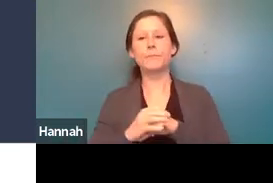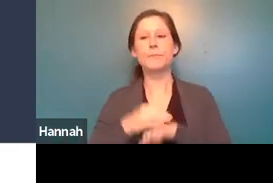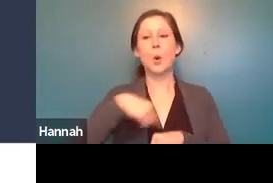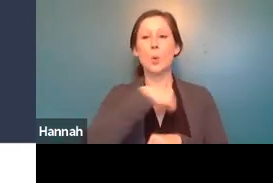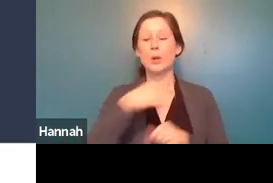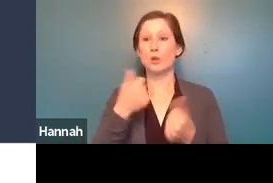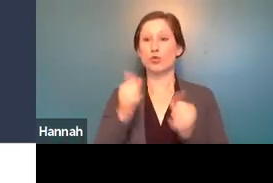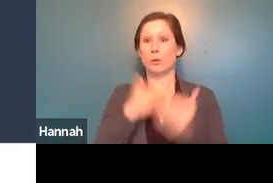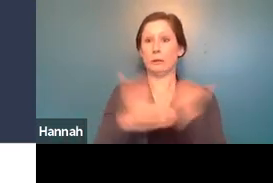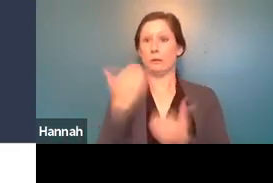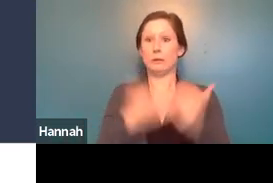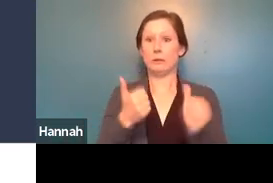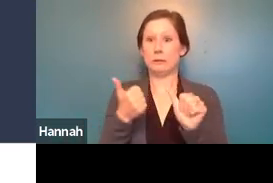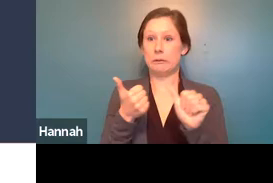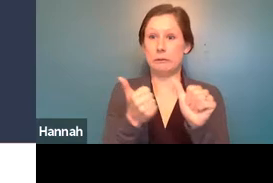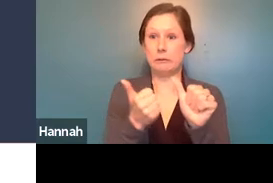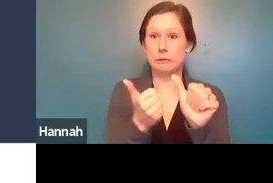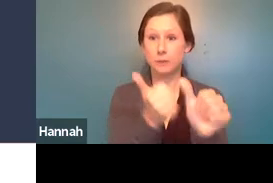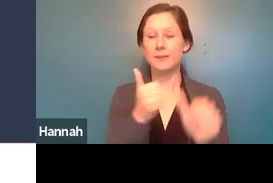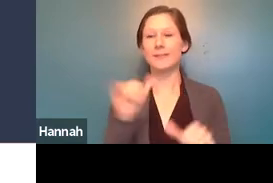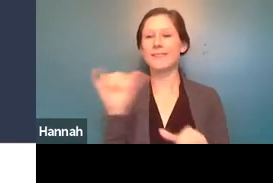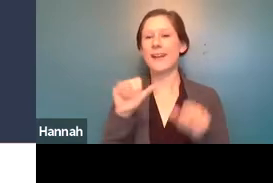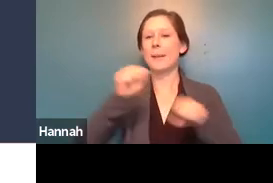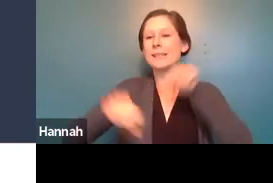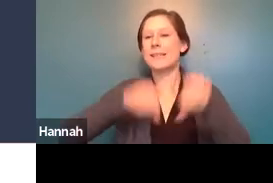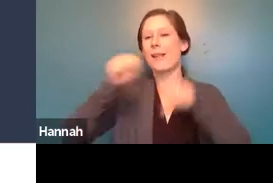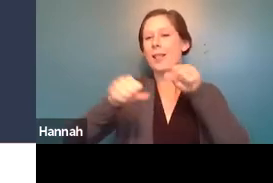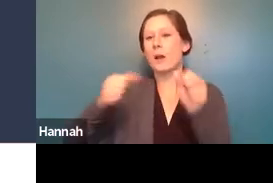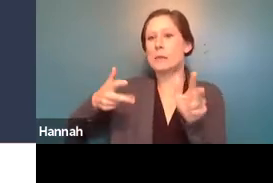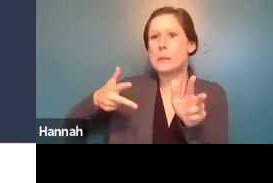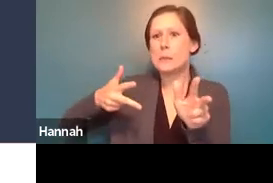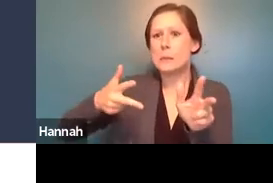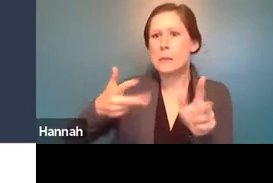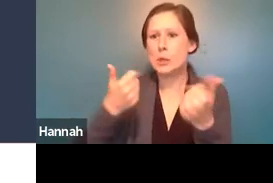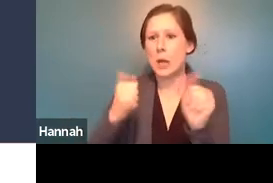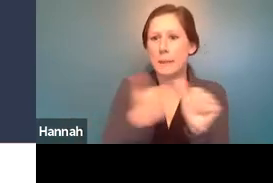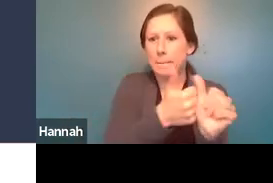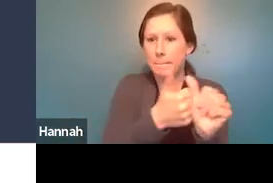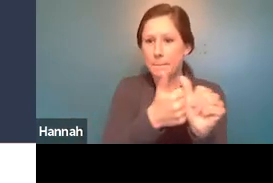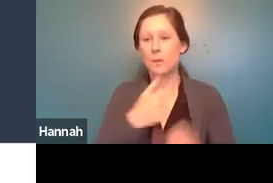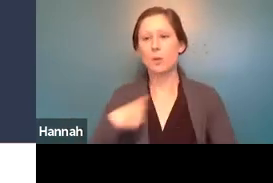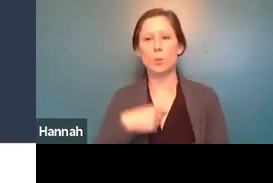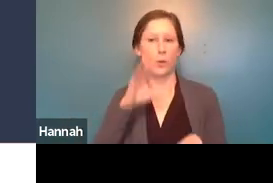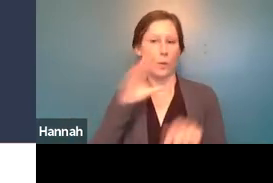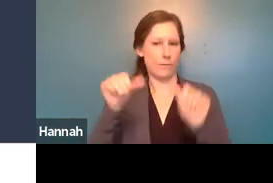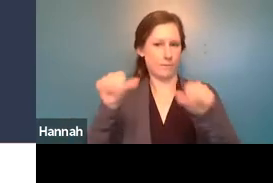we can and making it a bicycle while we're on our way. So we will be able to do that eventually, but right now